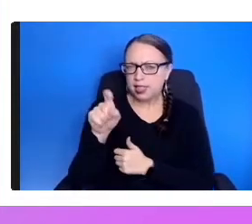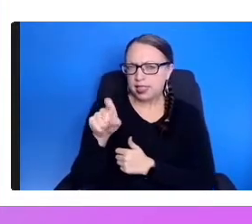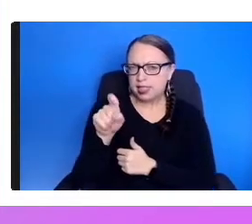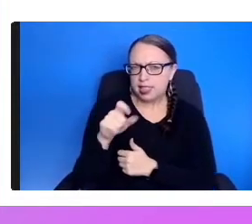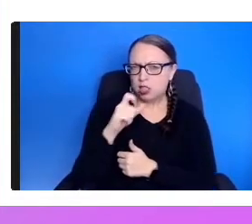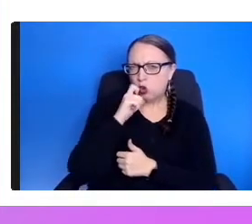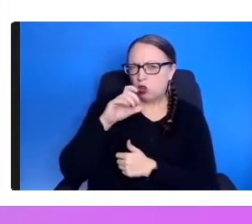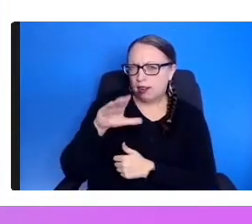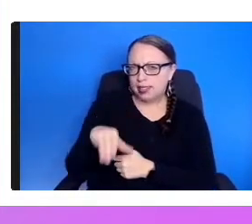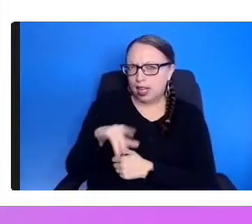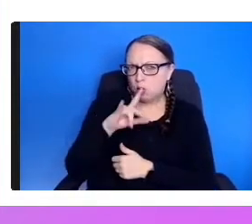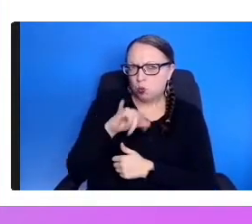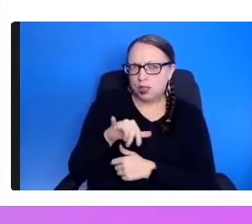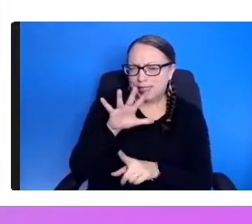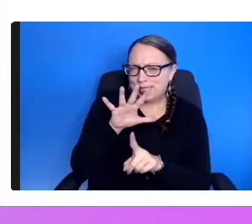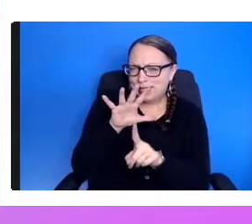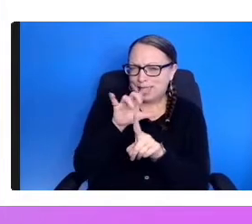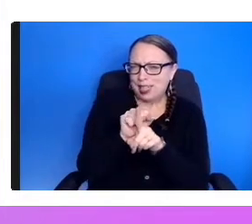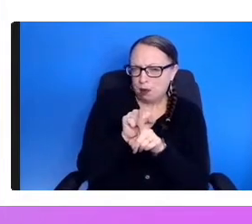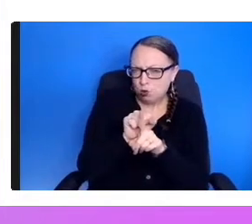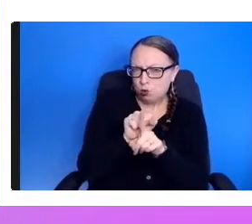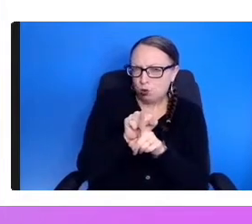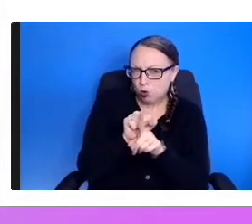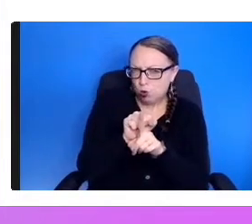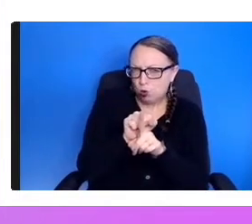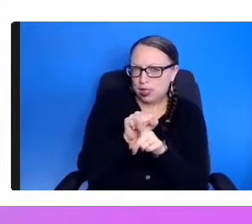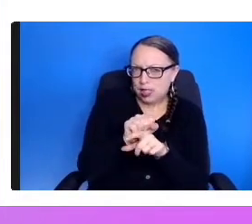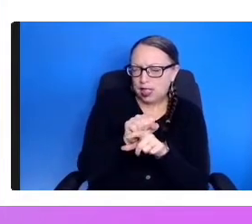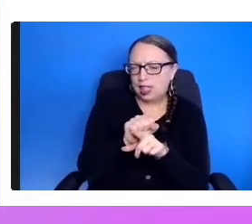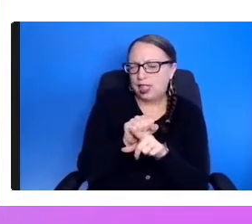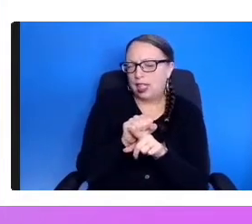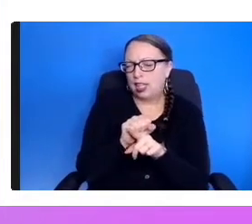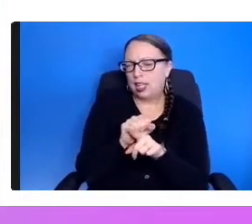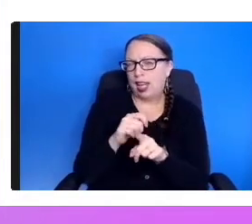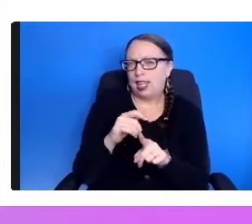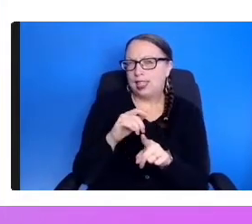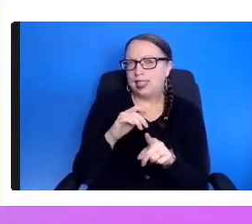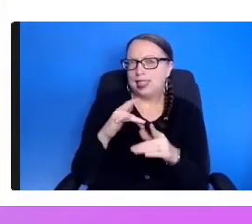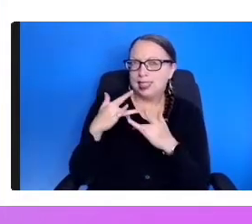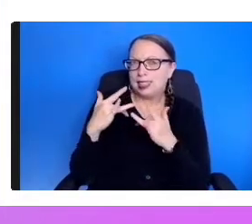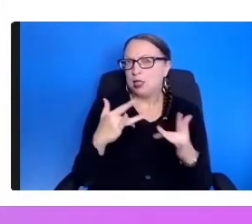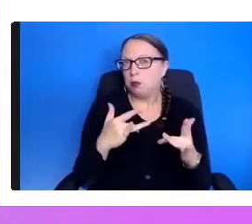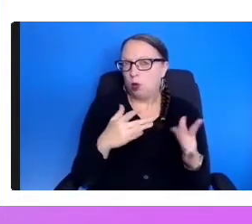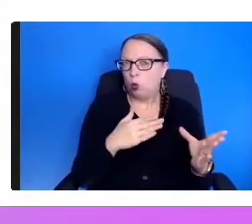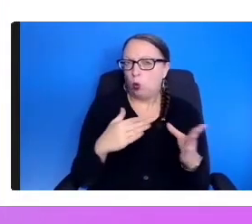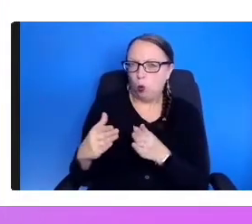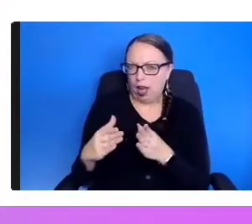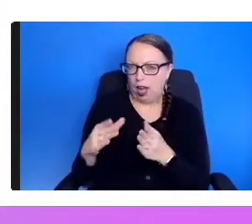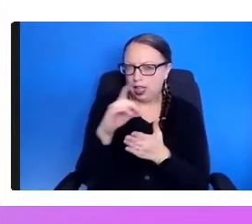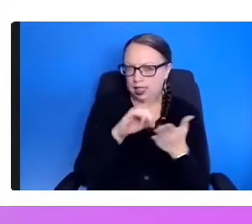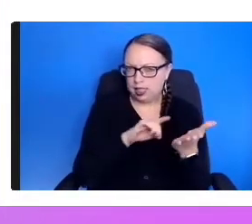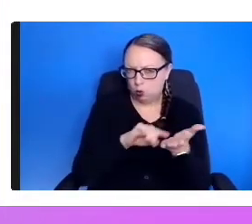really being captured in a regular way in design research, yes the accessibility guidelines